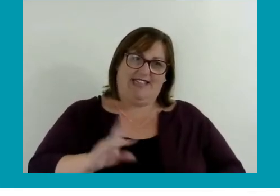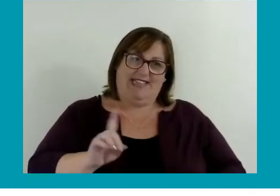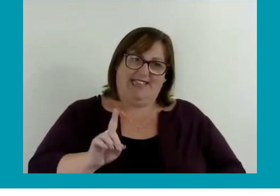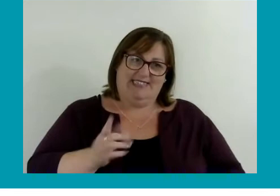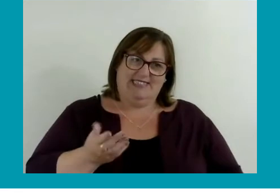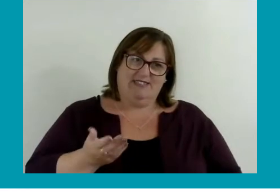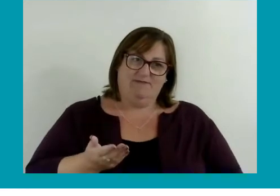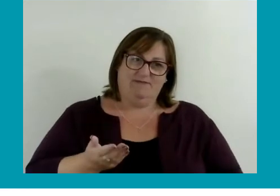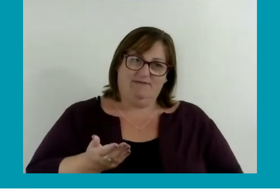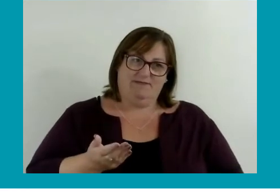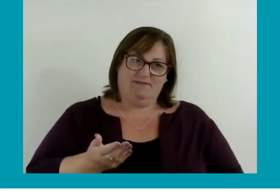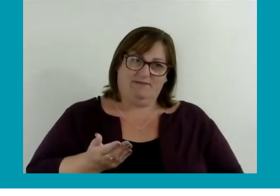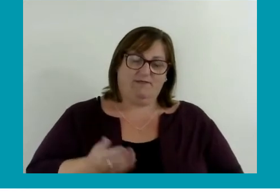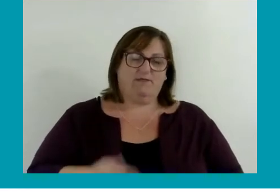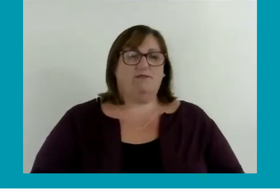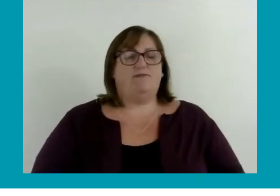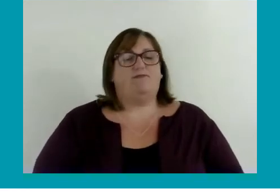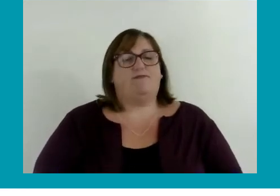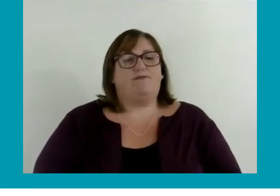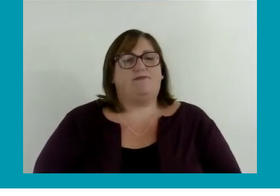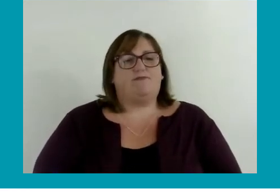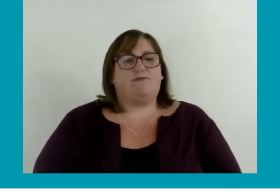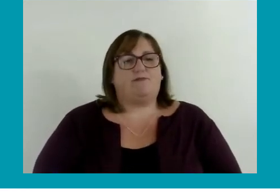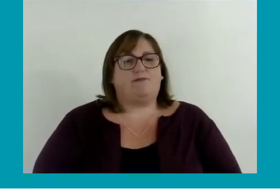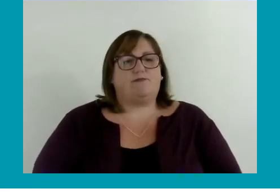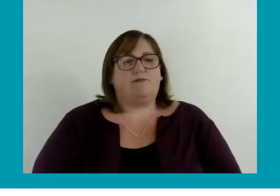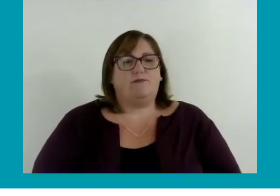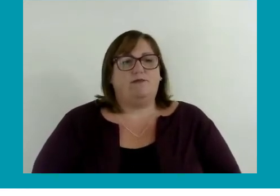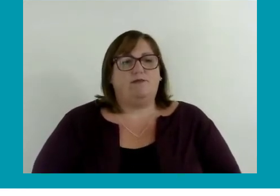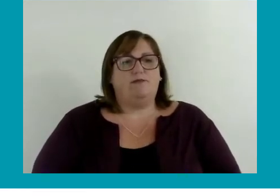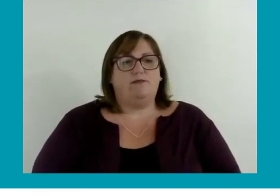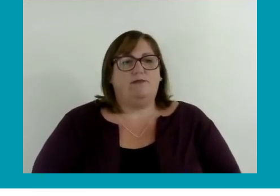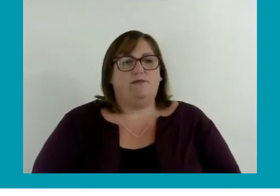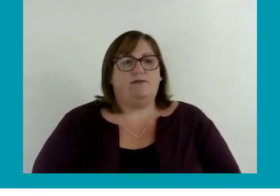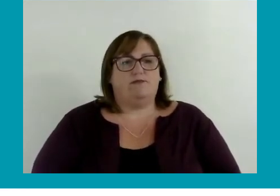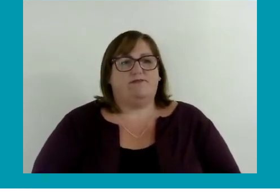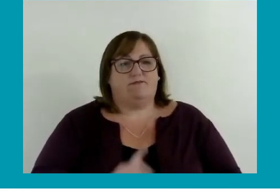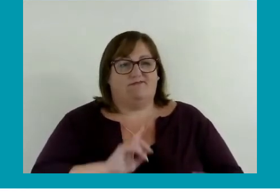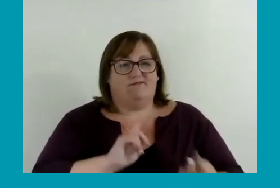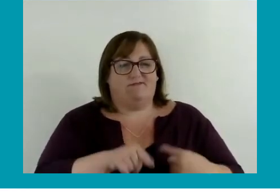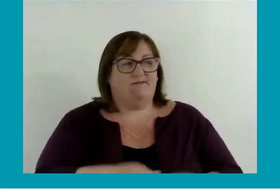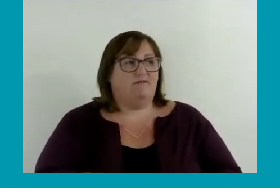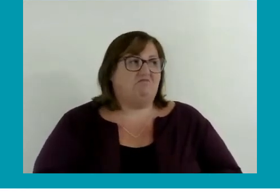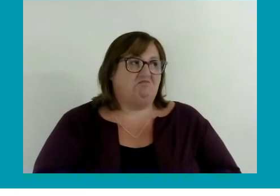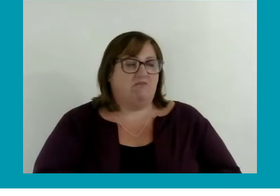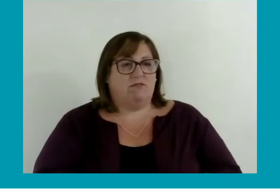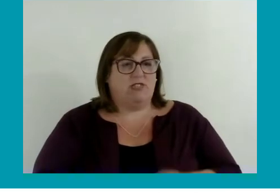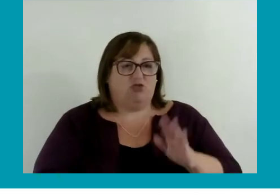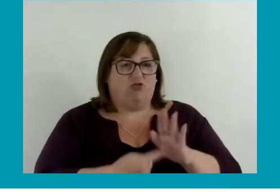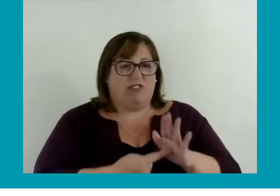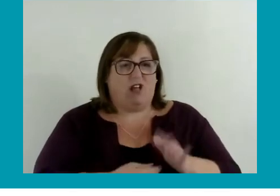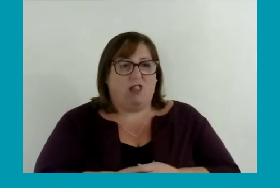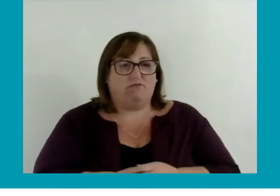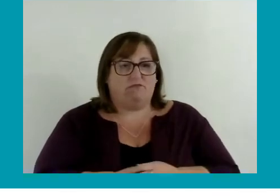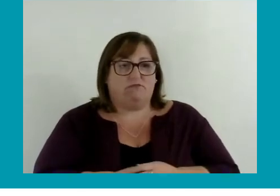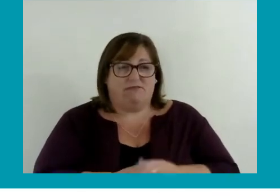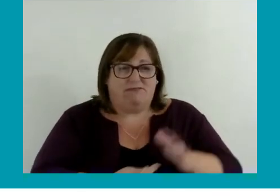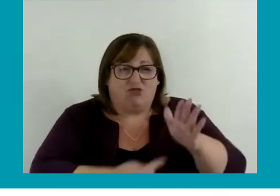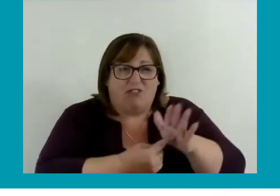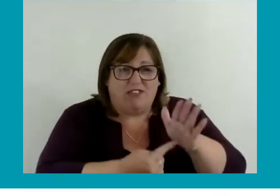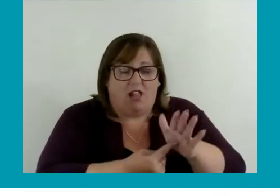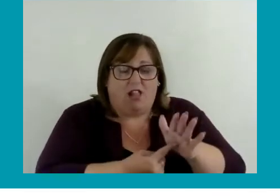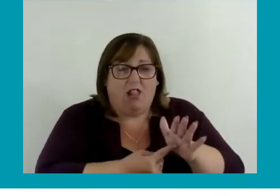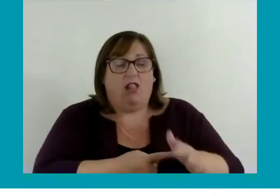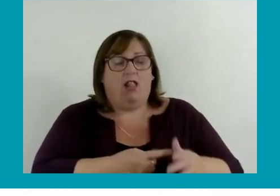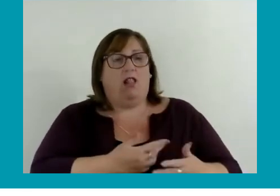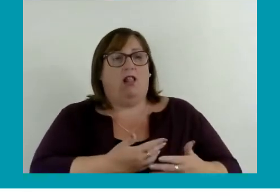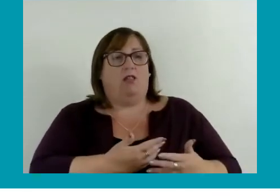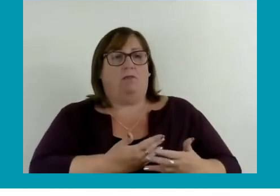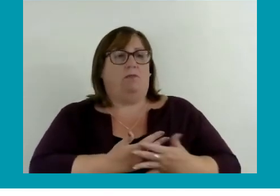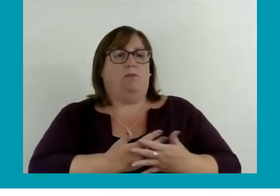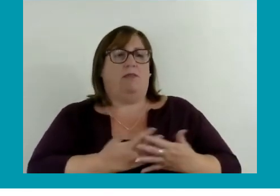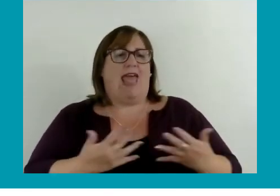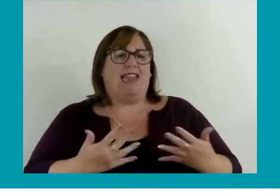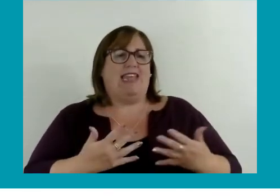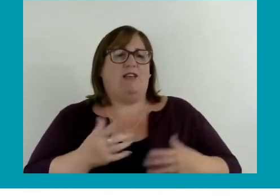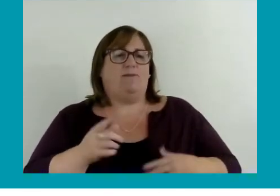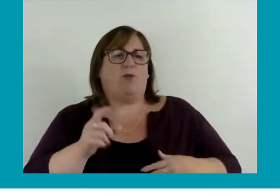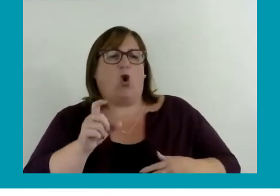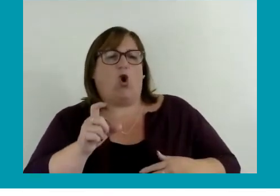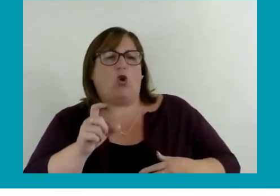it's i think it's critical because when it comes to any condition if i use autism as a generic